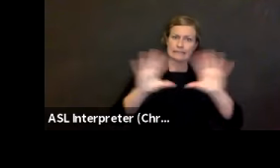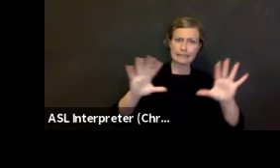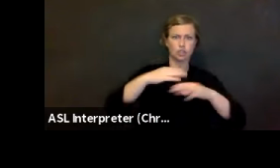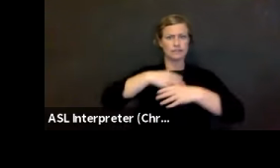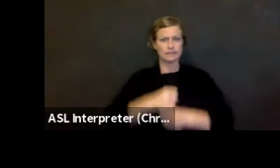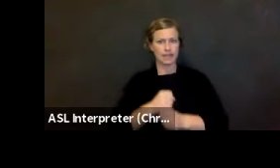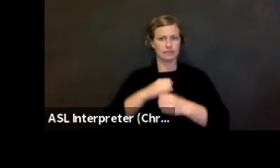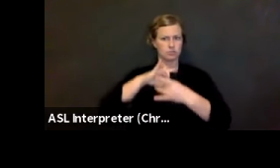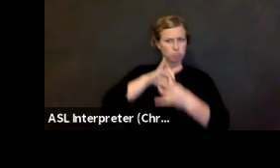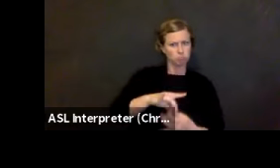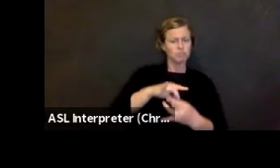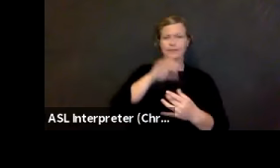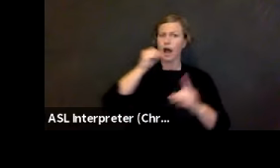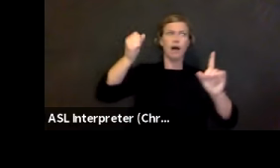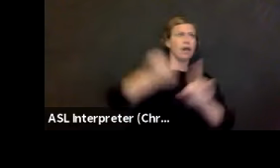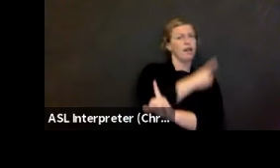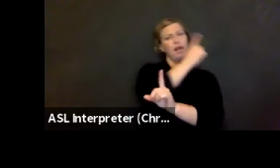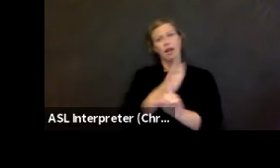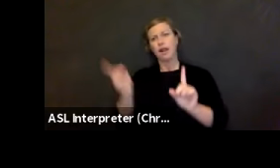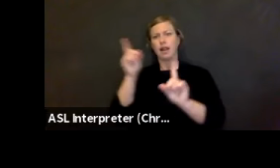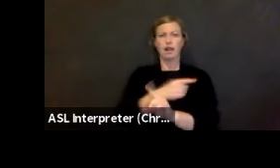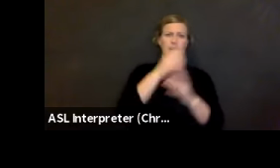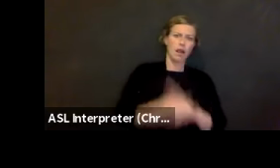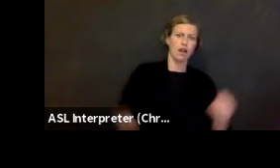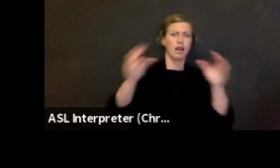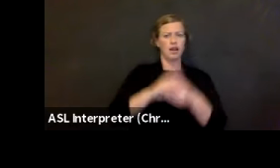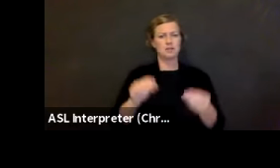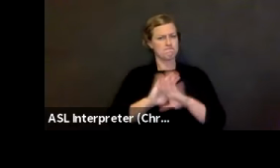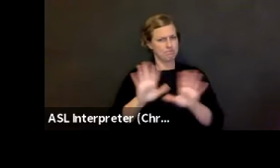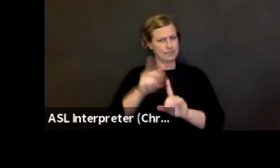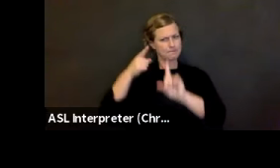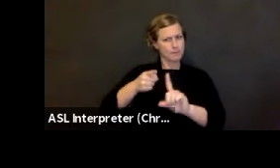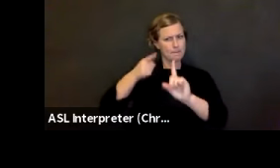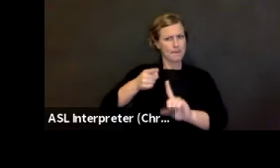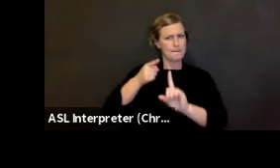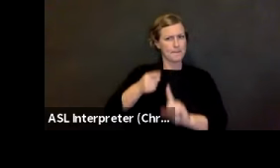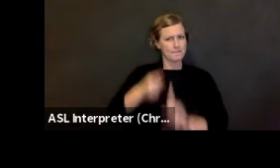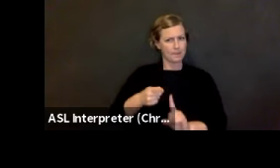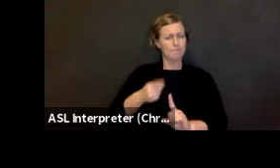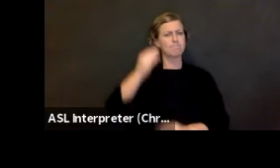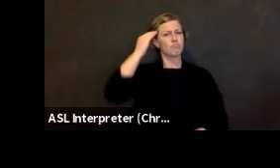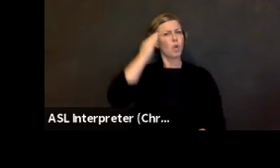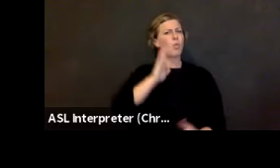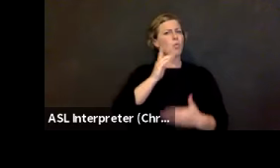representing. Keep your points clear, concise,